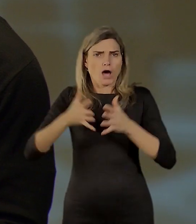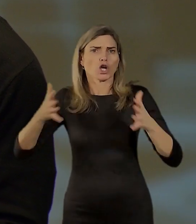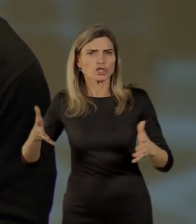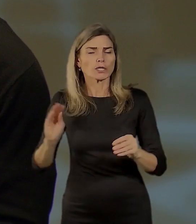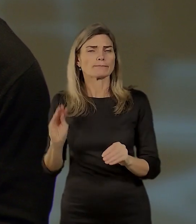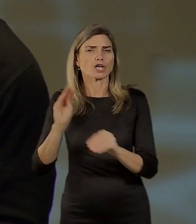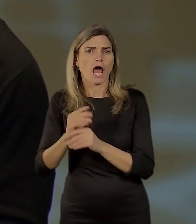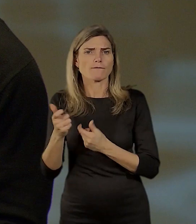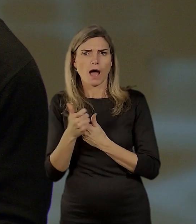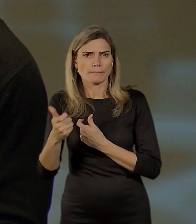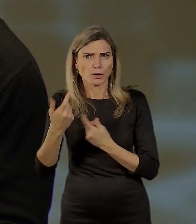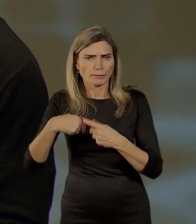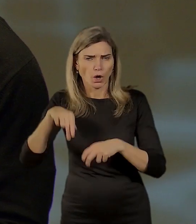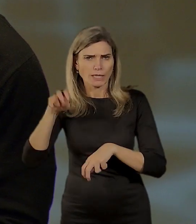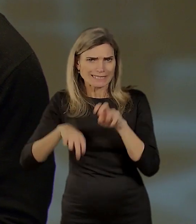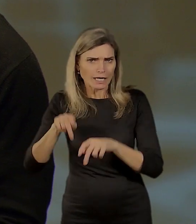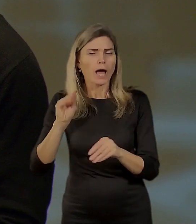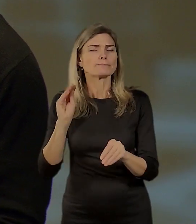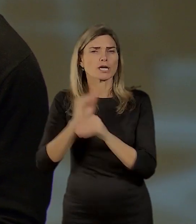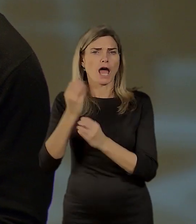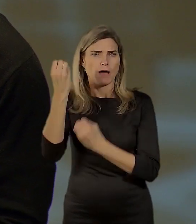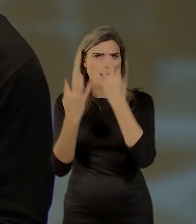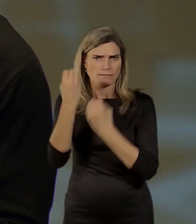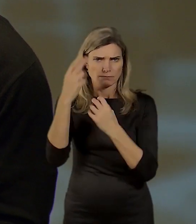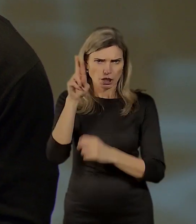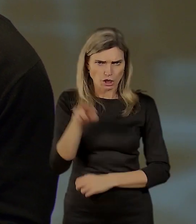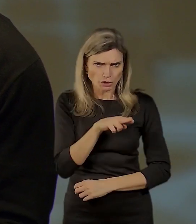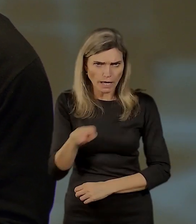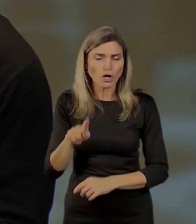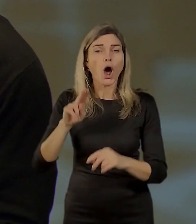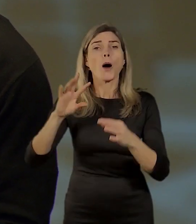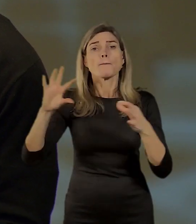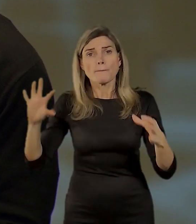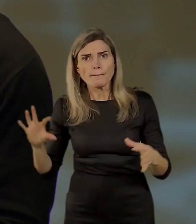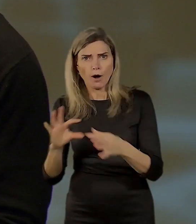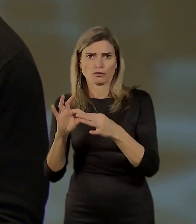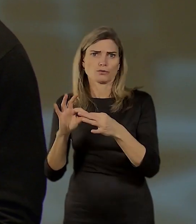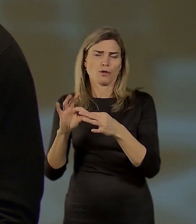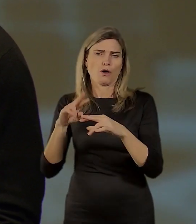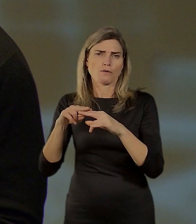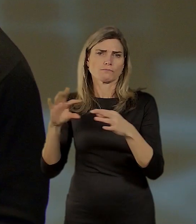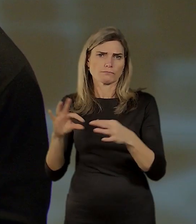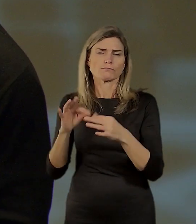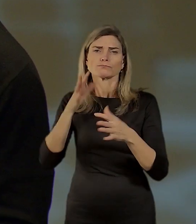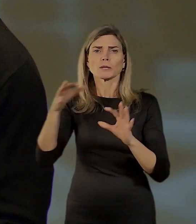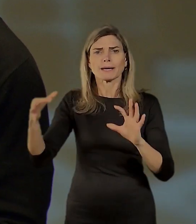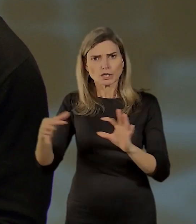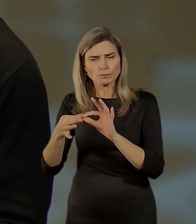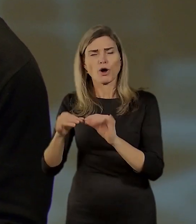Thank you. Can you also respond, Míšo, or just confirm? There is also a question about the transport service of those 800 apartments. There is also a plan to build